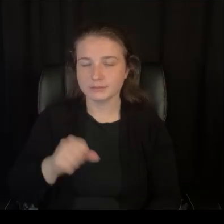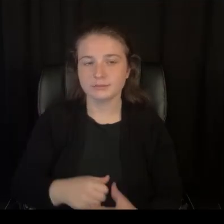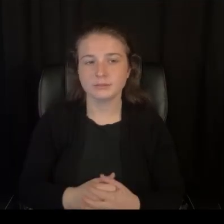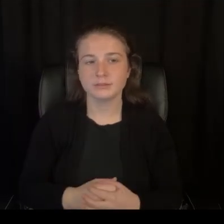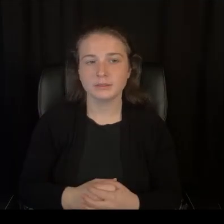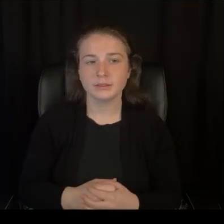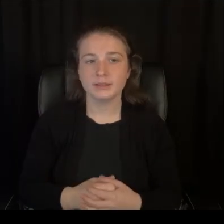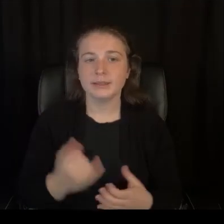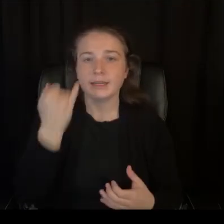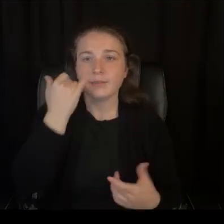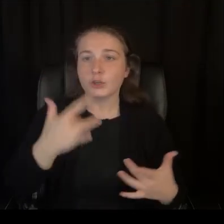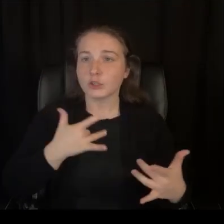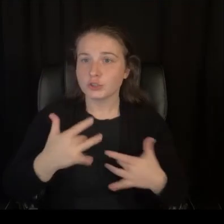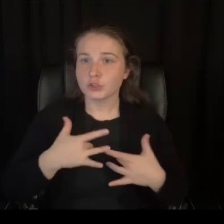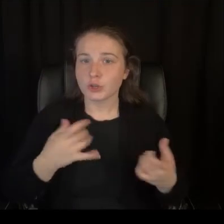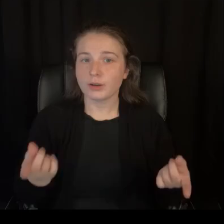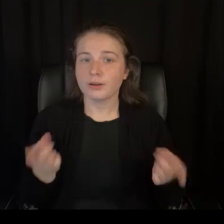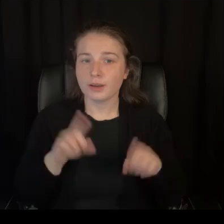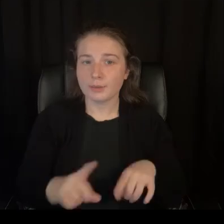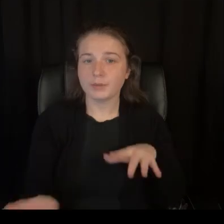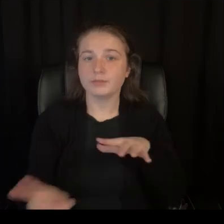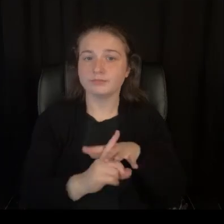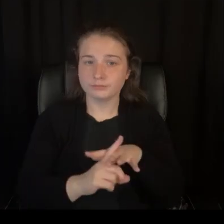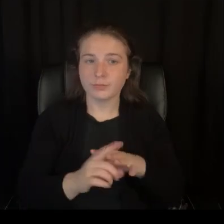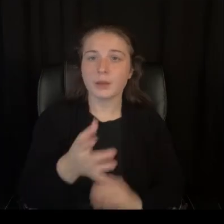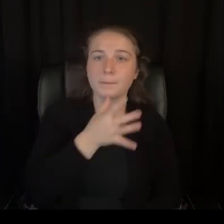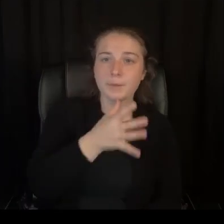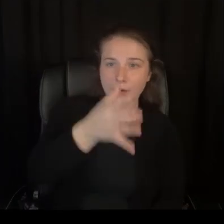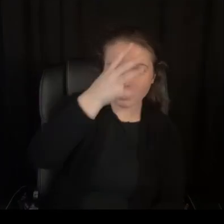When there are concerns related to special transportation,